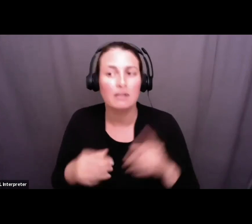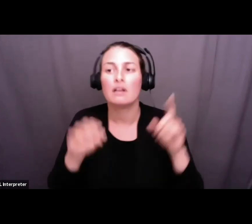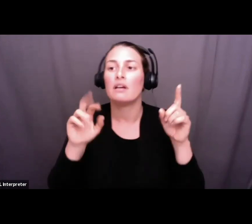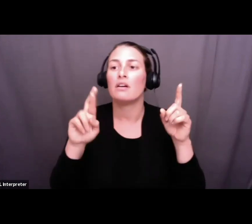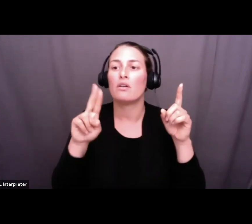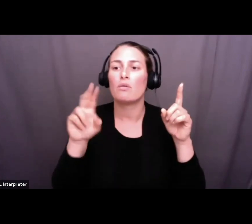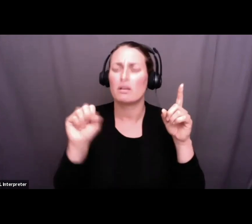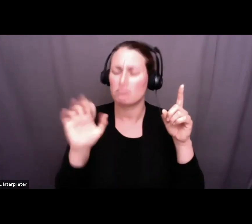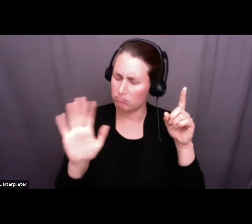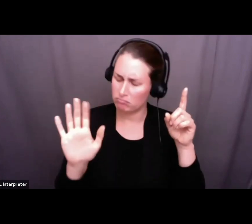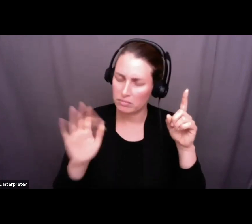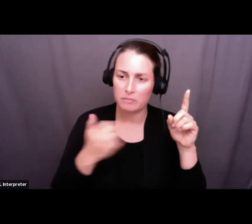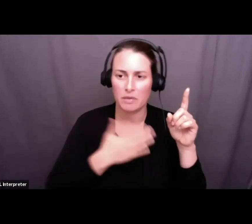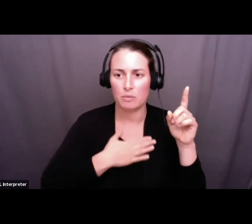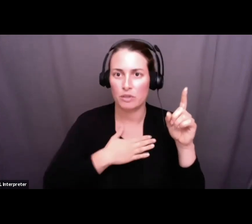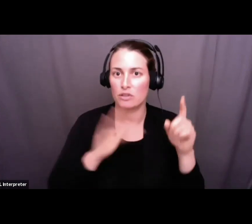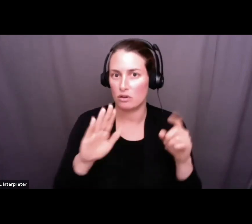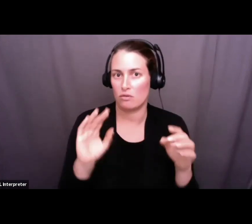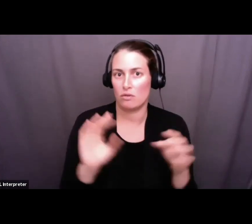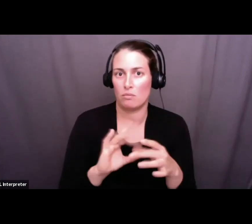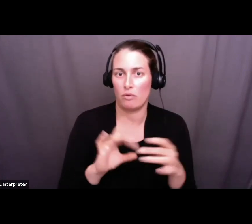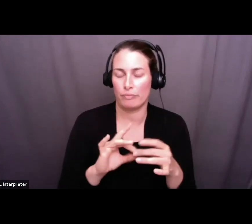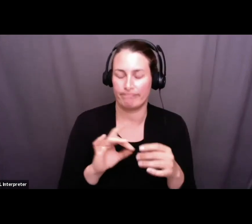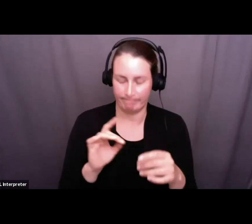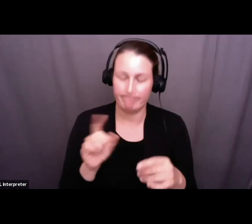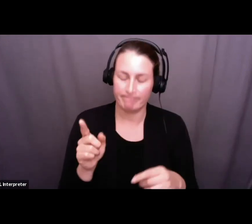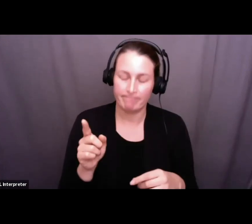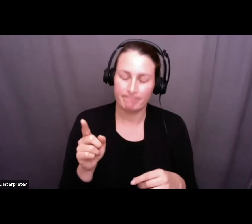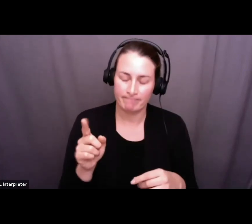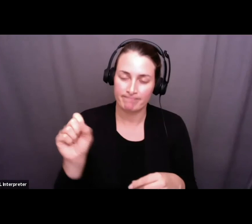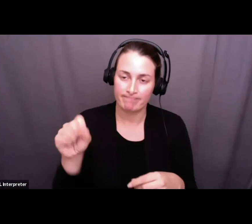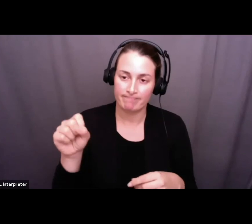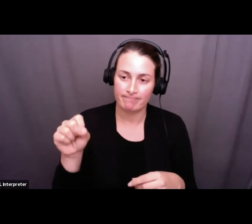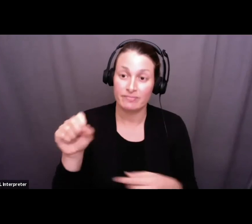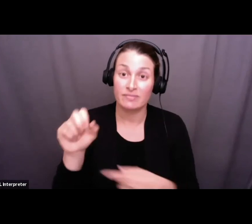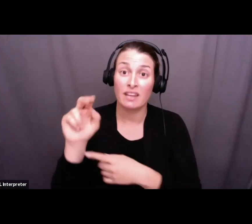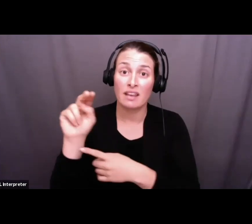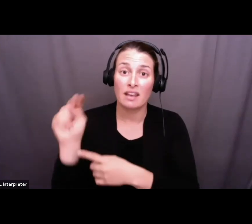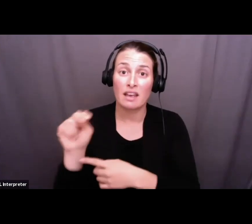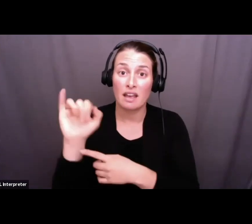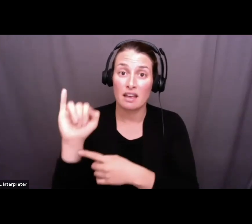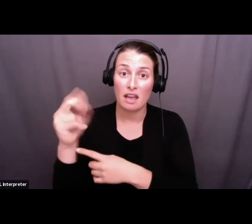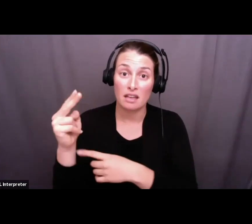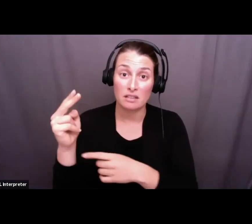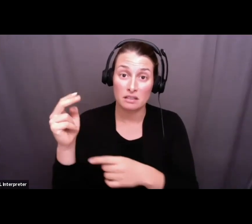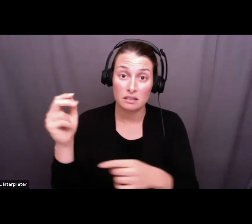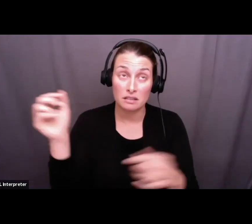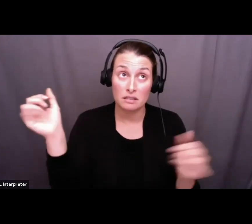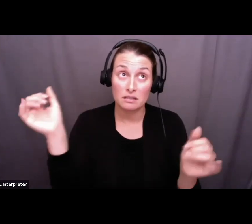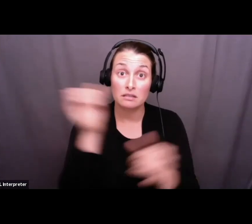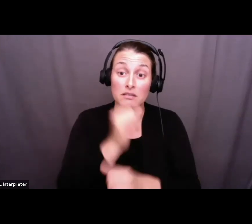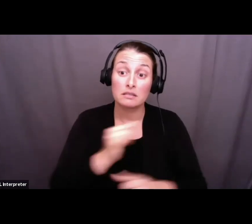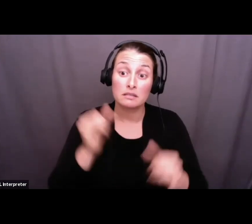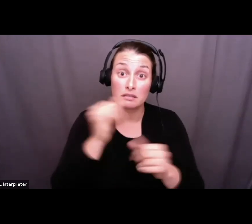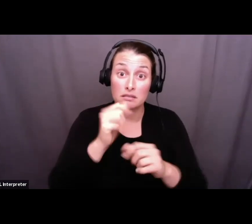that’s exactly right. NIH is really a huge institution, and sitting on the Council of